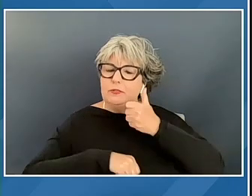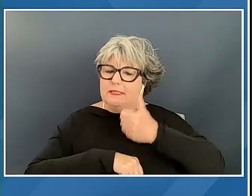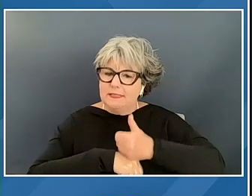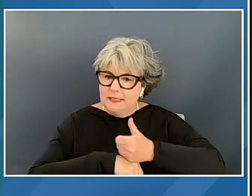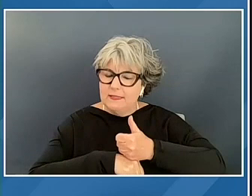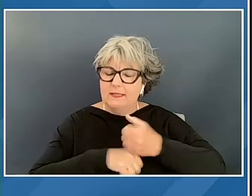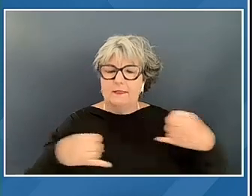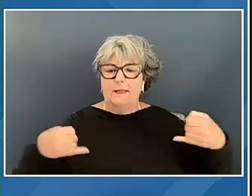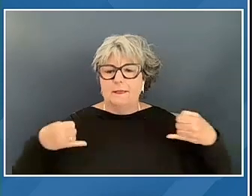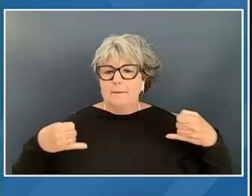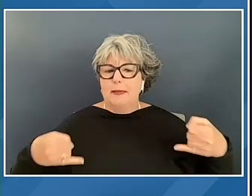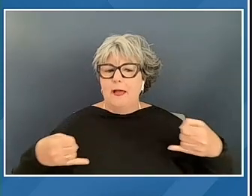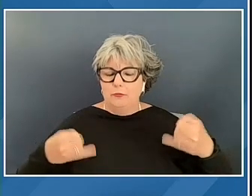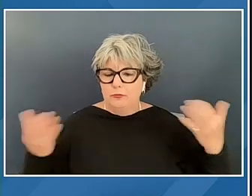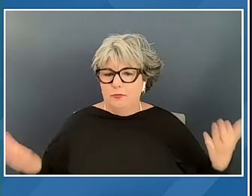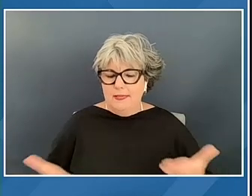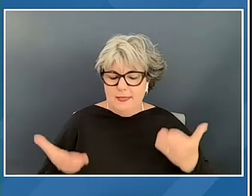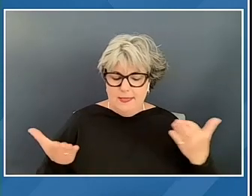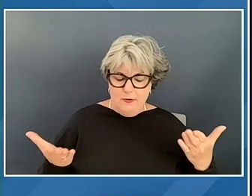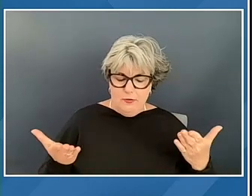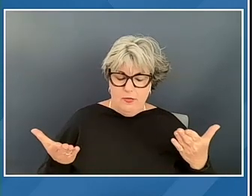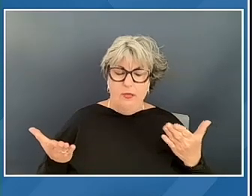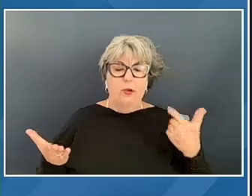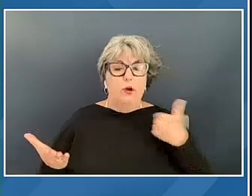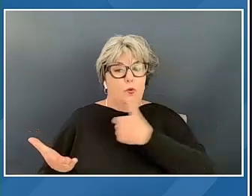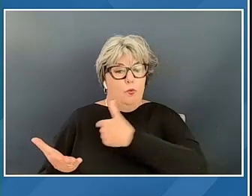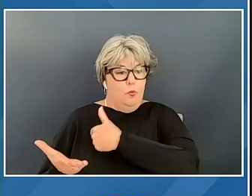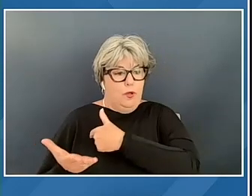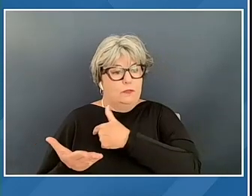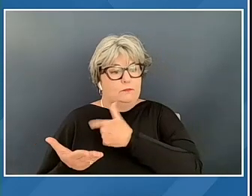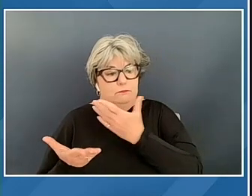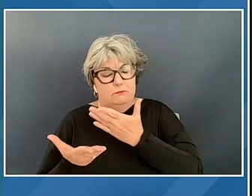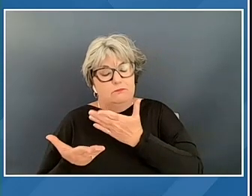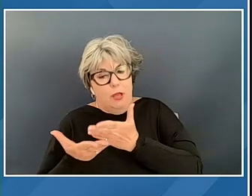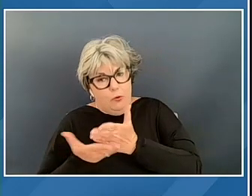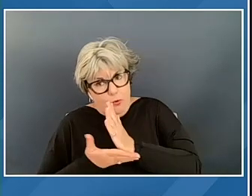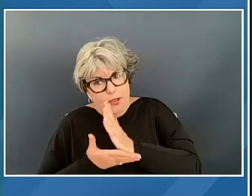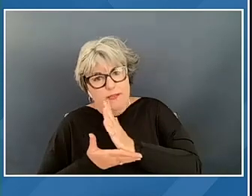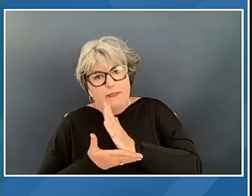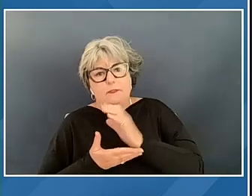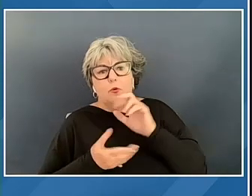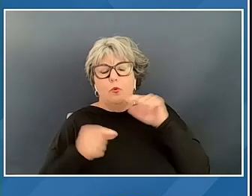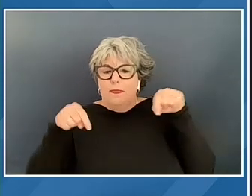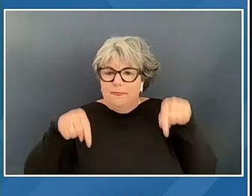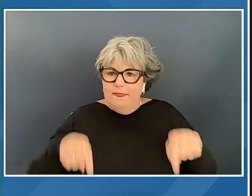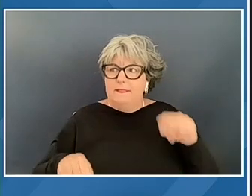us. What is within our rights or what is within the realm of this negotiation is